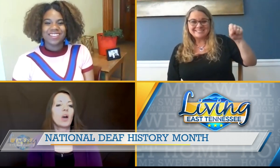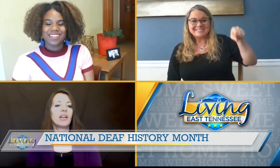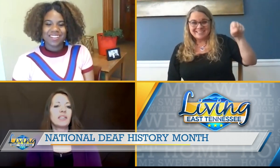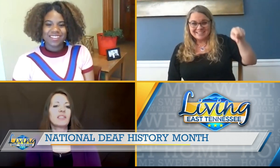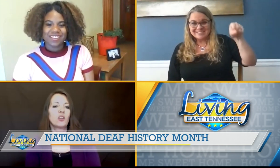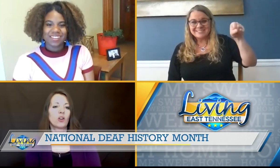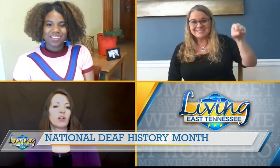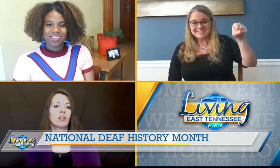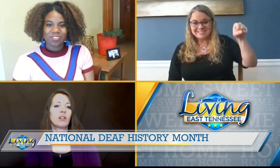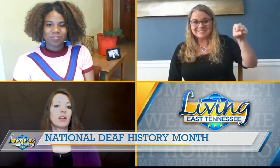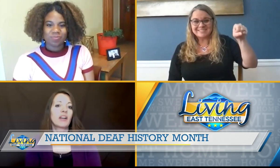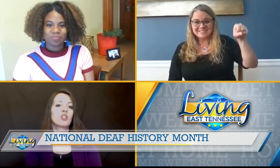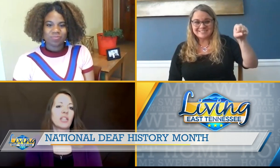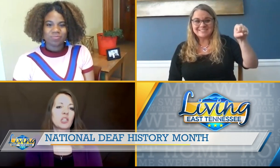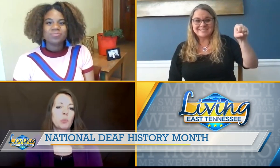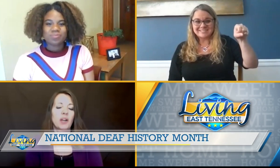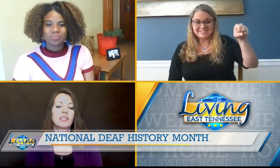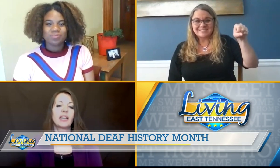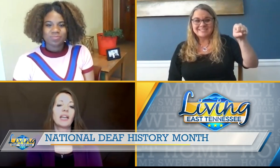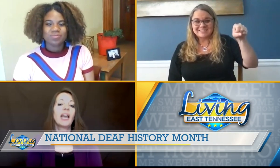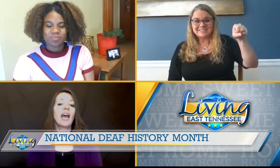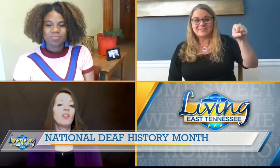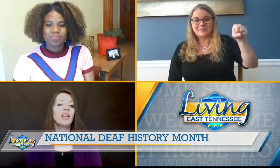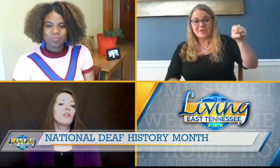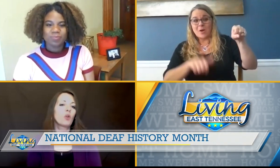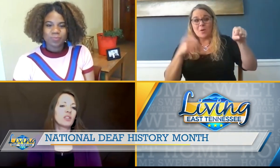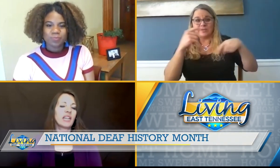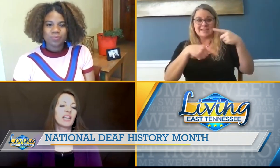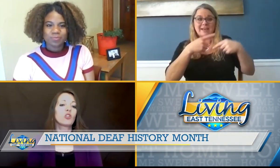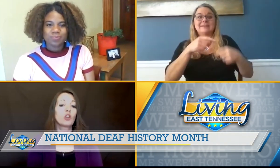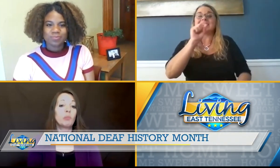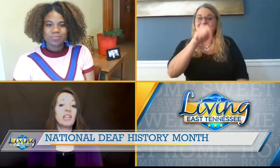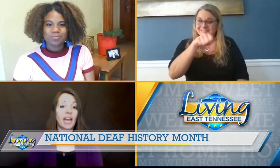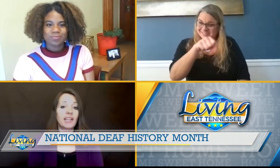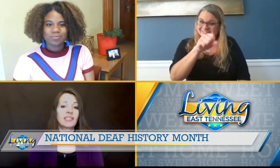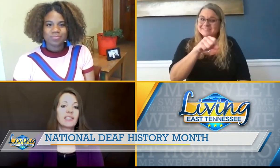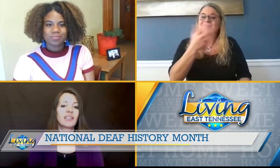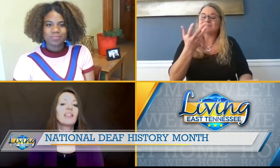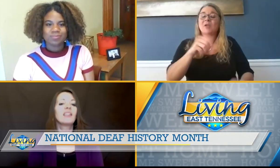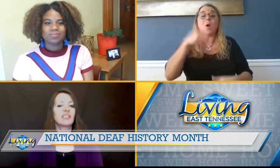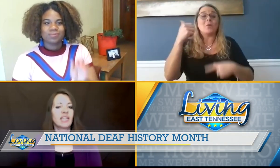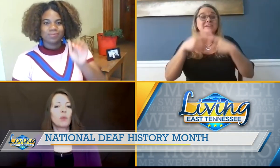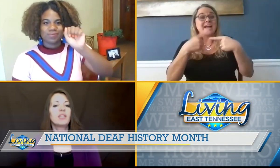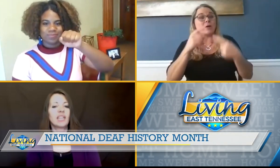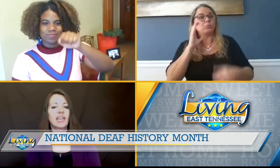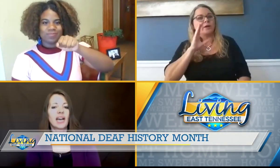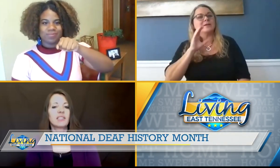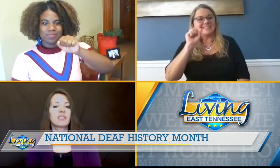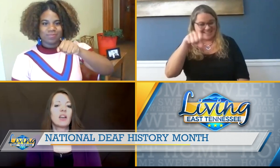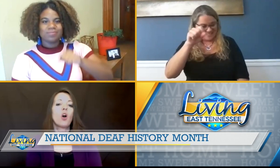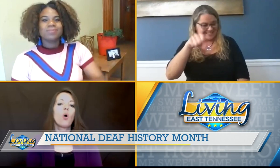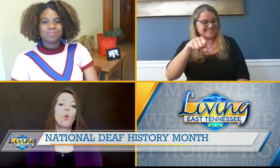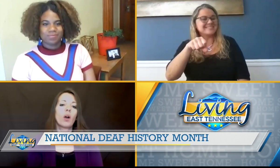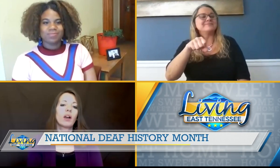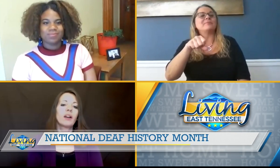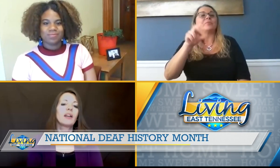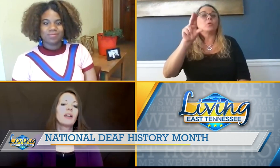YOUR EYEBROWS UPWARD, YOU ARE ASKING A QUESTION, ARE YOU DEAF ? AND USING THAT FACIAL